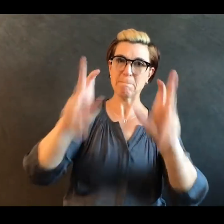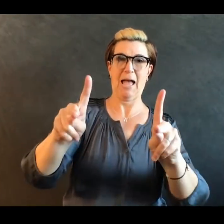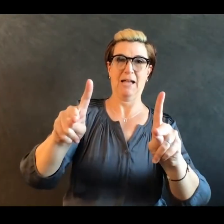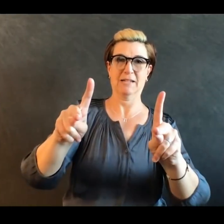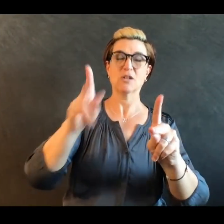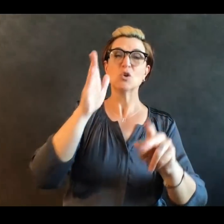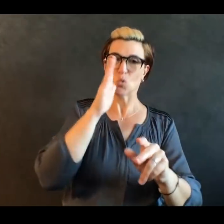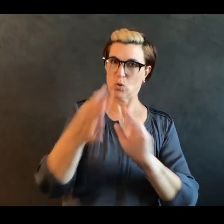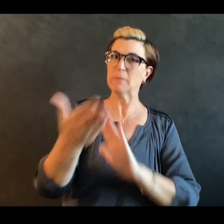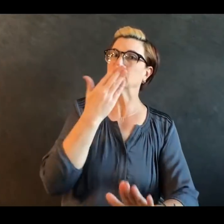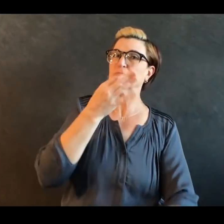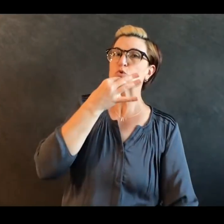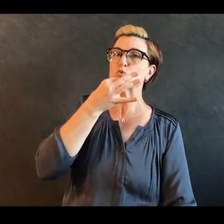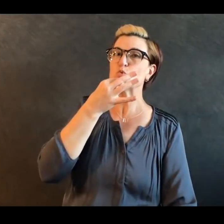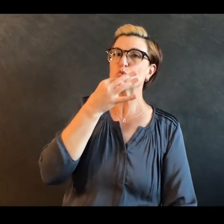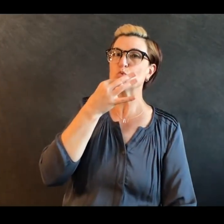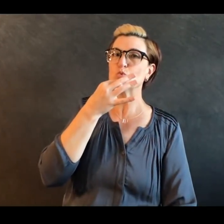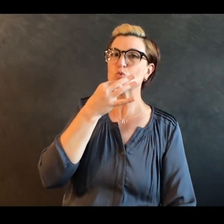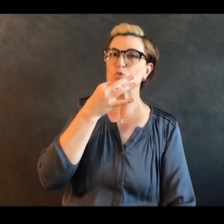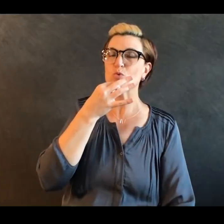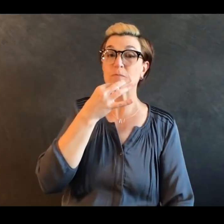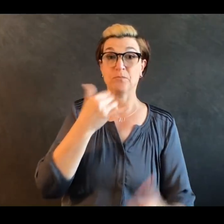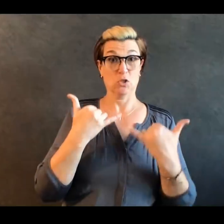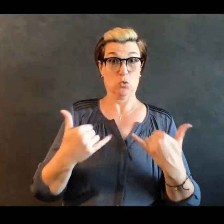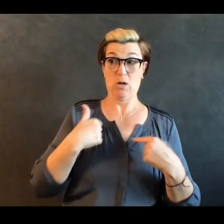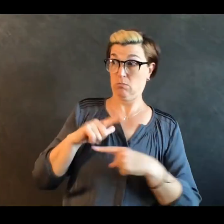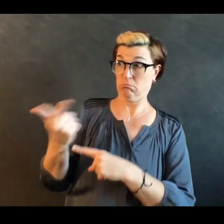that I'd like to ask dr. Burks to come up and say a few words and then